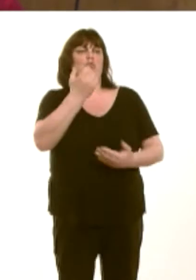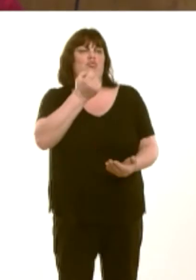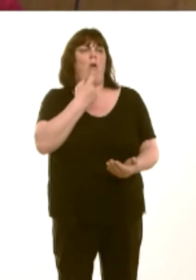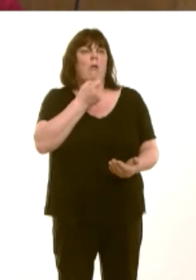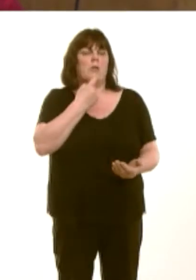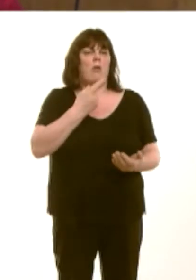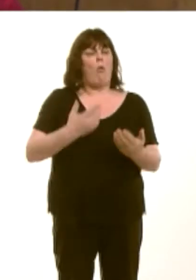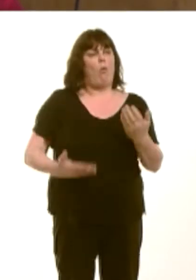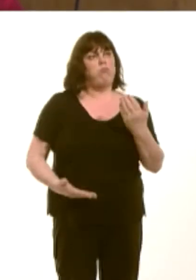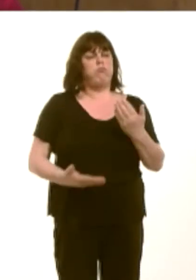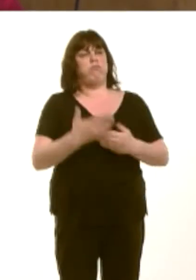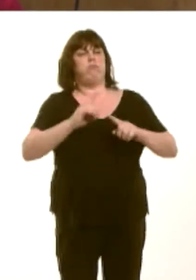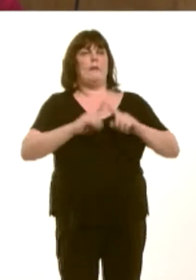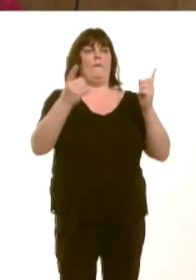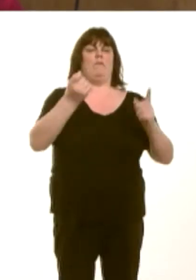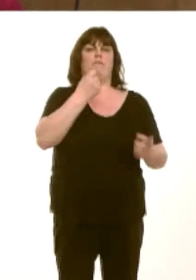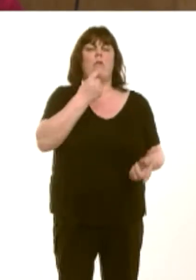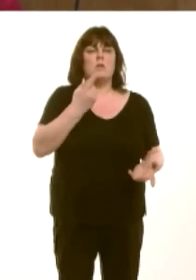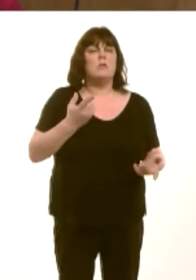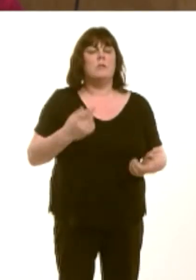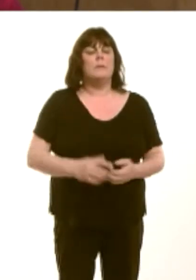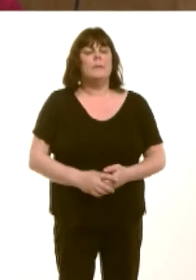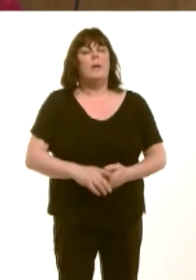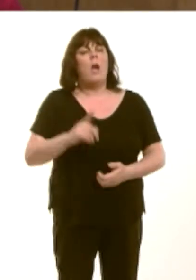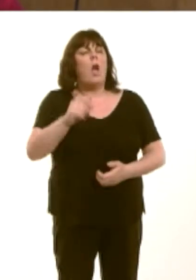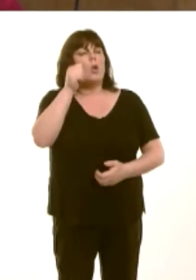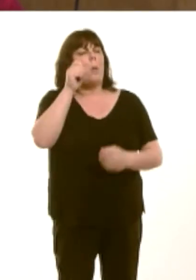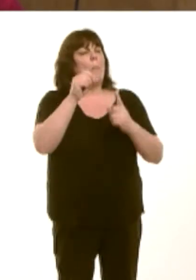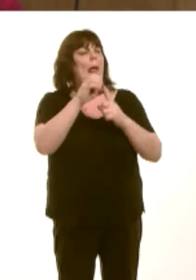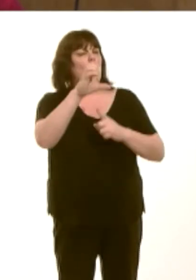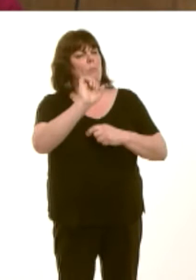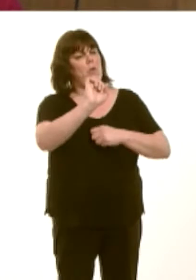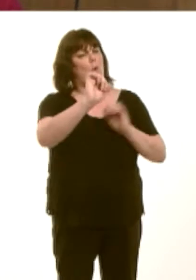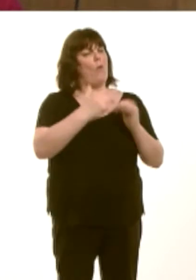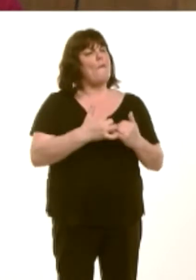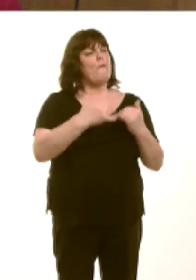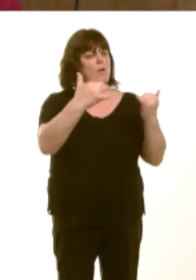Now, I did note the announcement that was made by Plaid Cymru during the course of their conference.